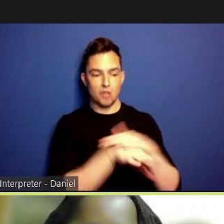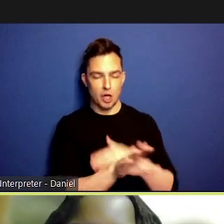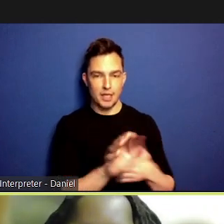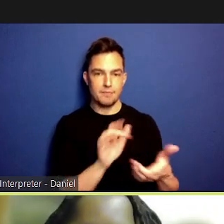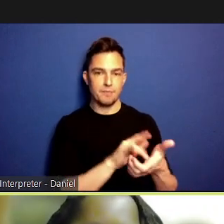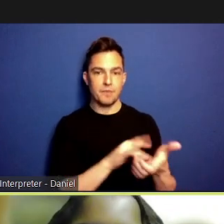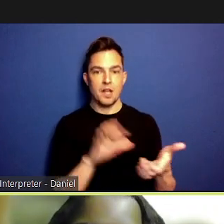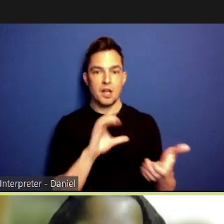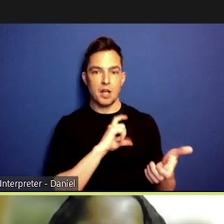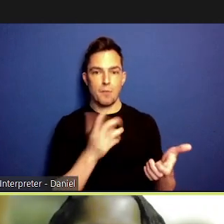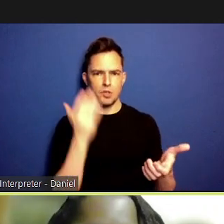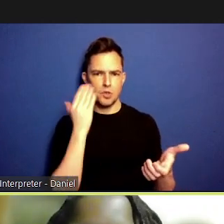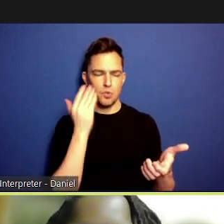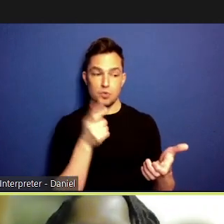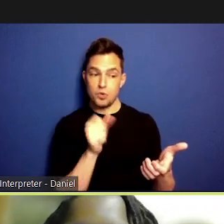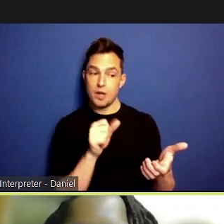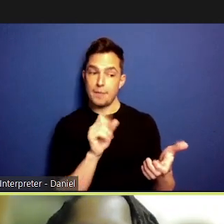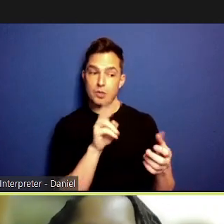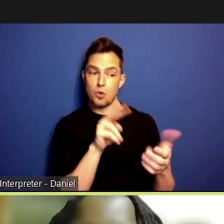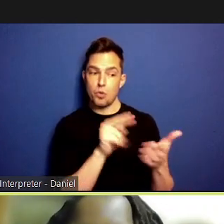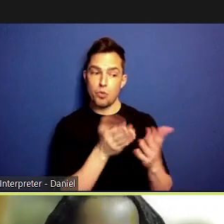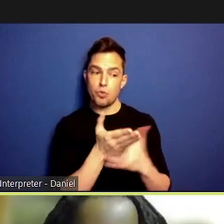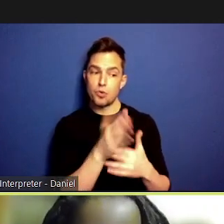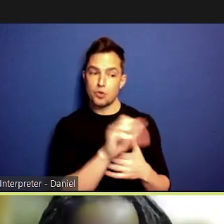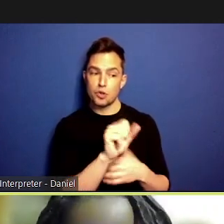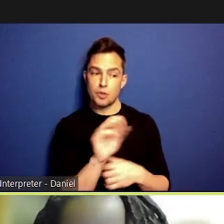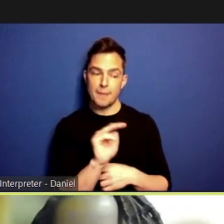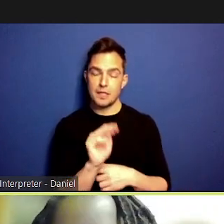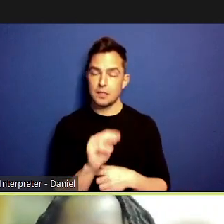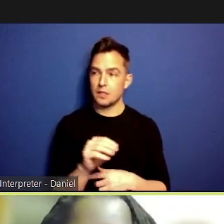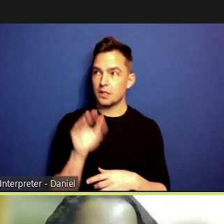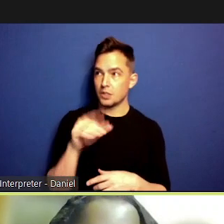know if he was allowed to go through the social media, and the child said yes. So he went